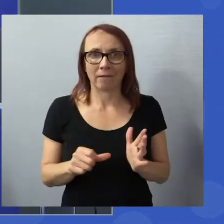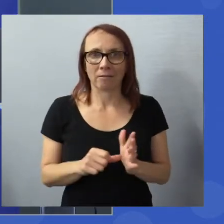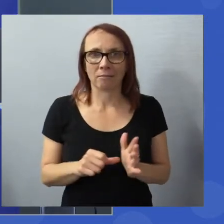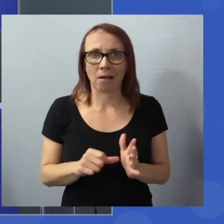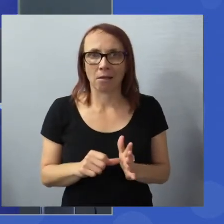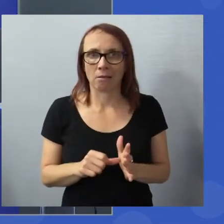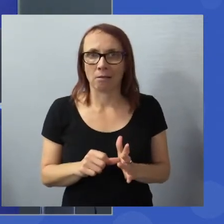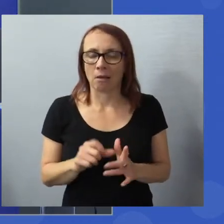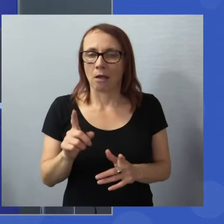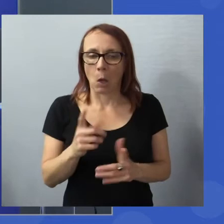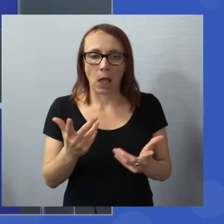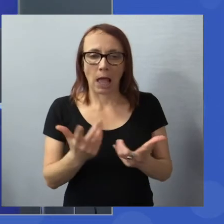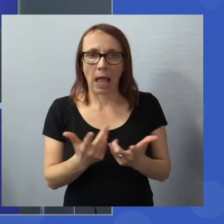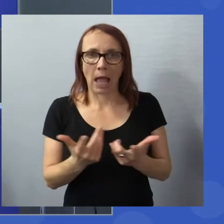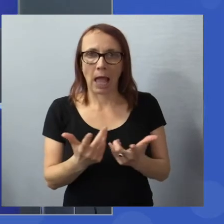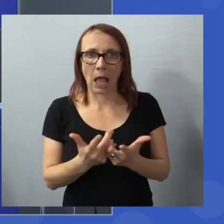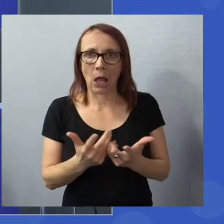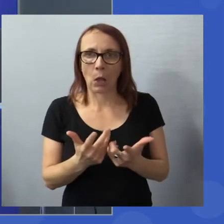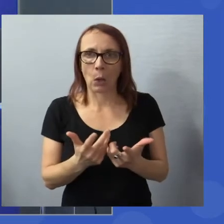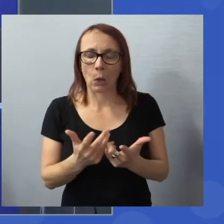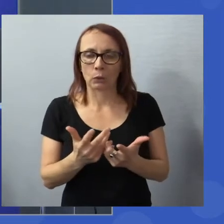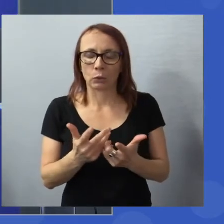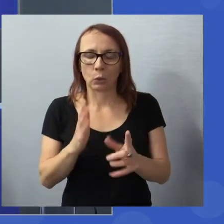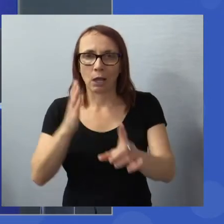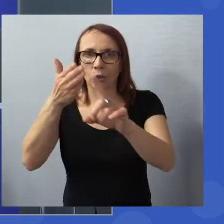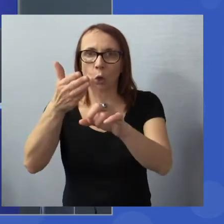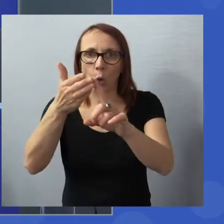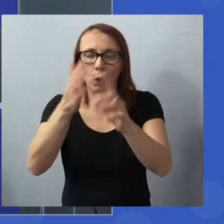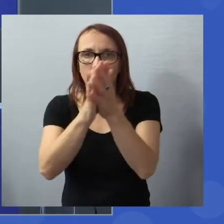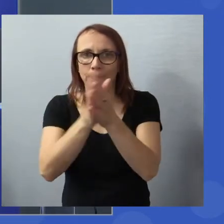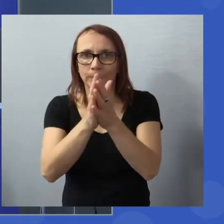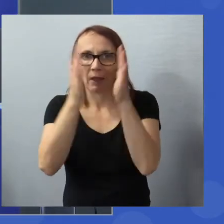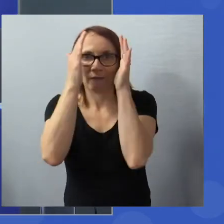do they retain sight of those goals once they've gone into the political world